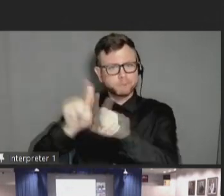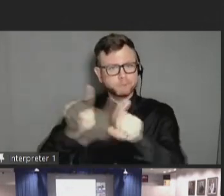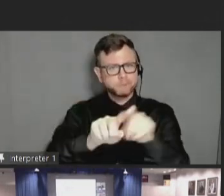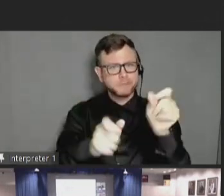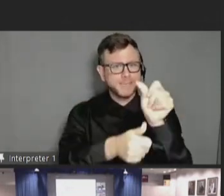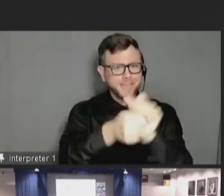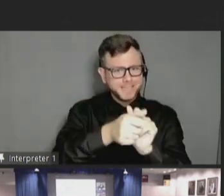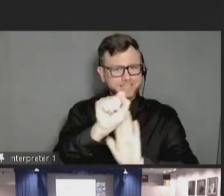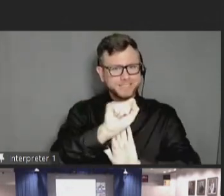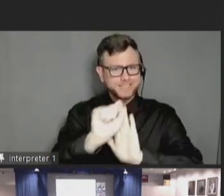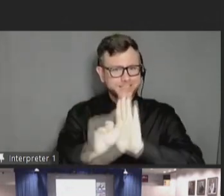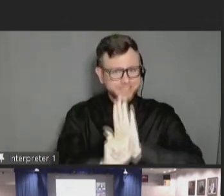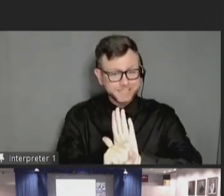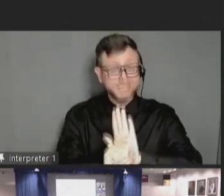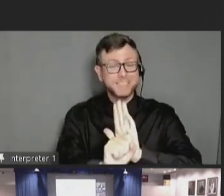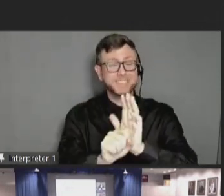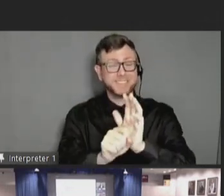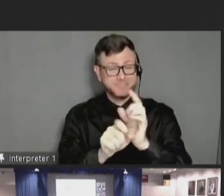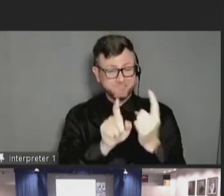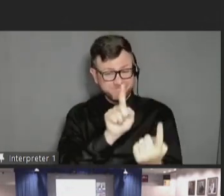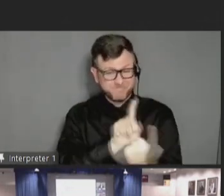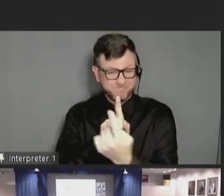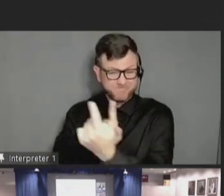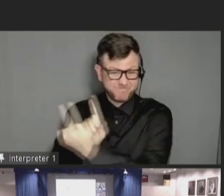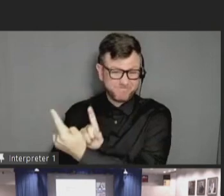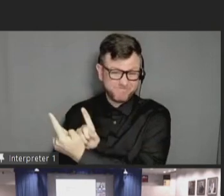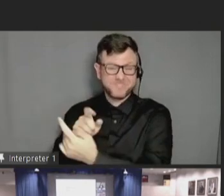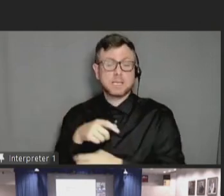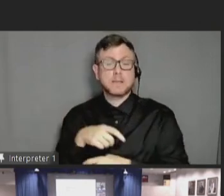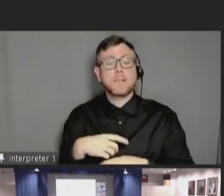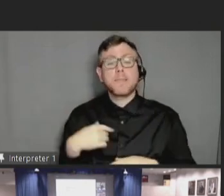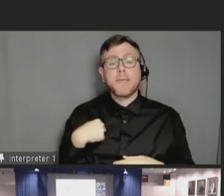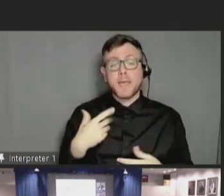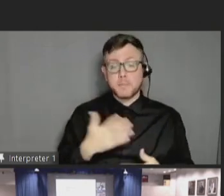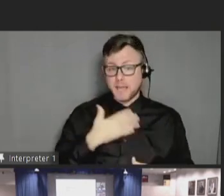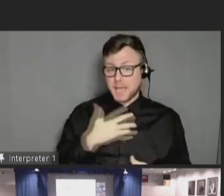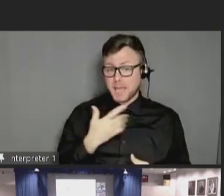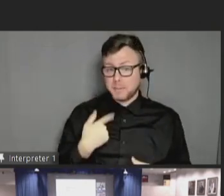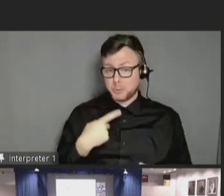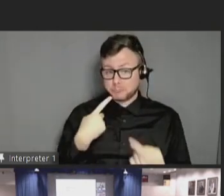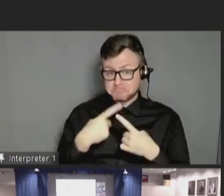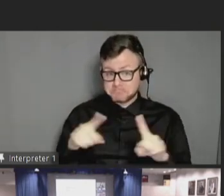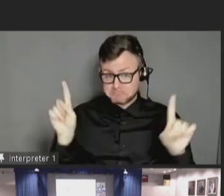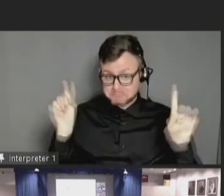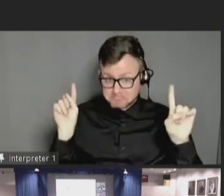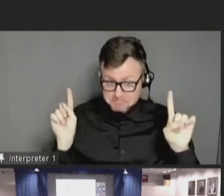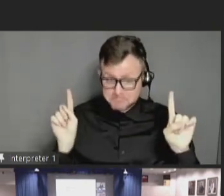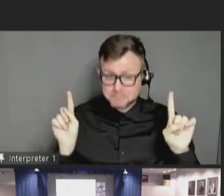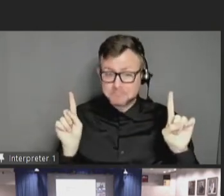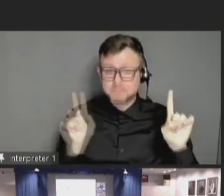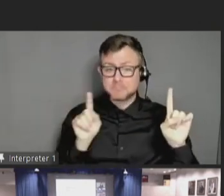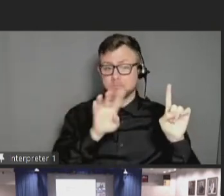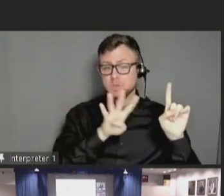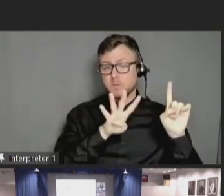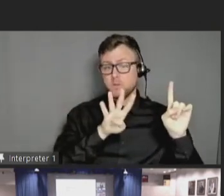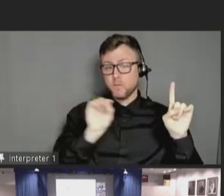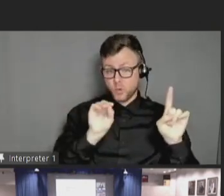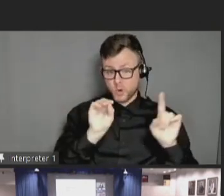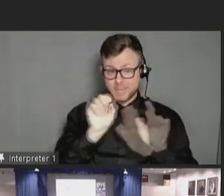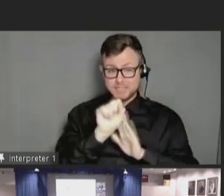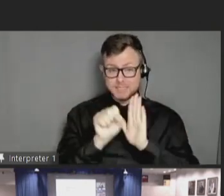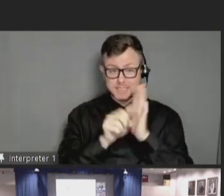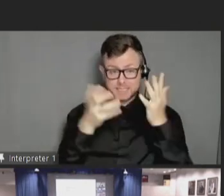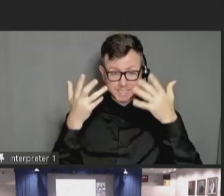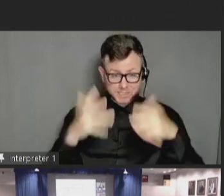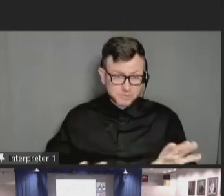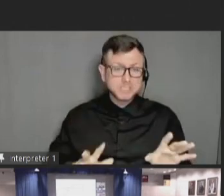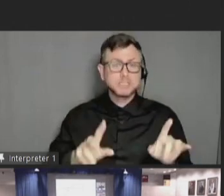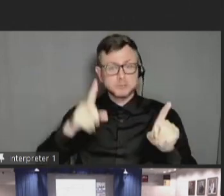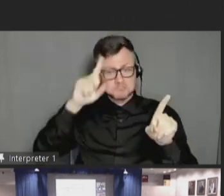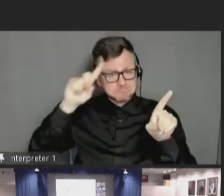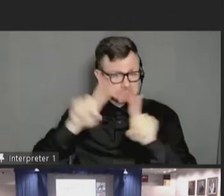state individually. And I am happy to say that in over 40 states, we have done that. We have,